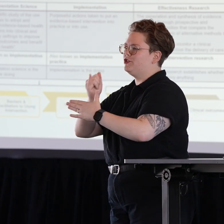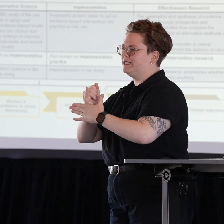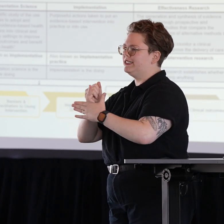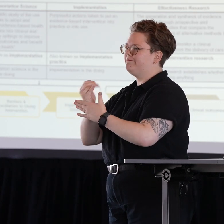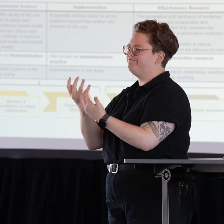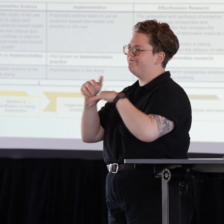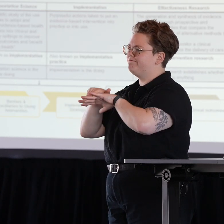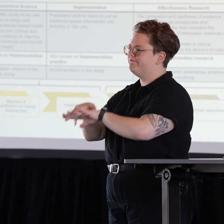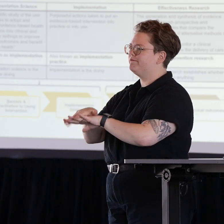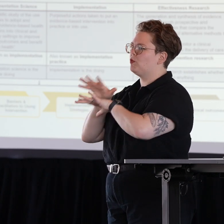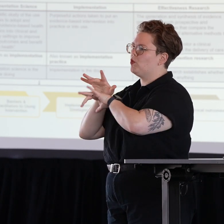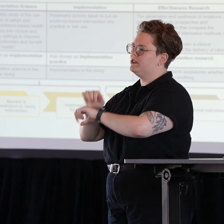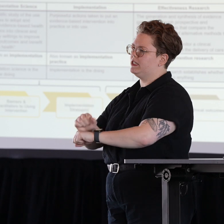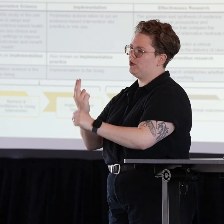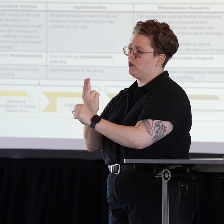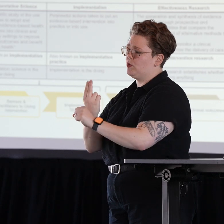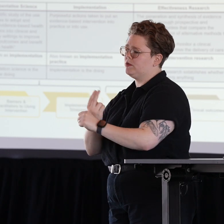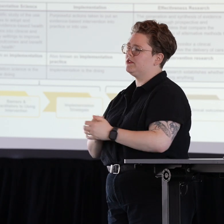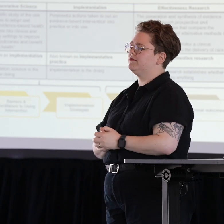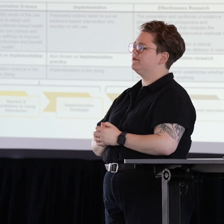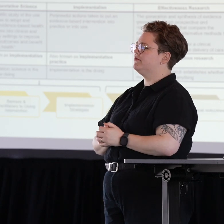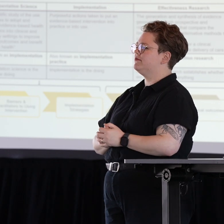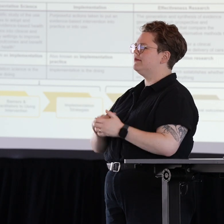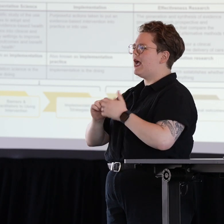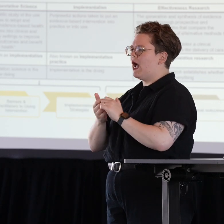clinicians or patients to actually use this thing, and